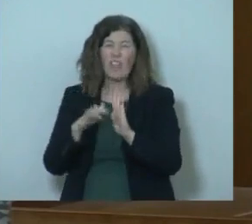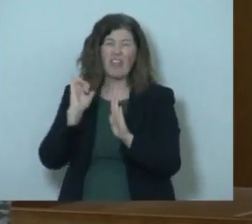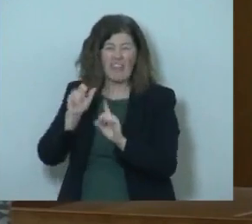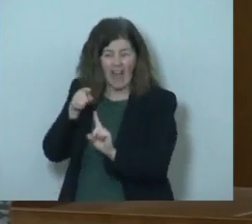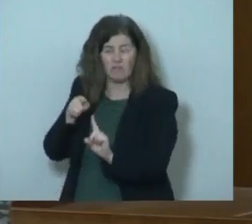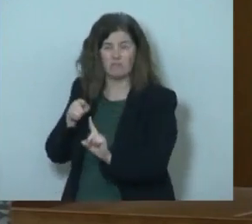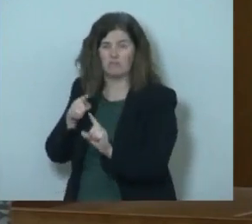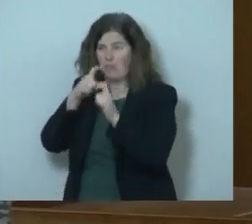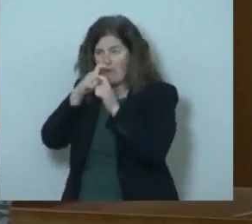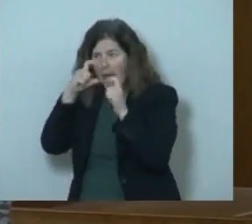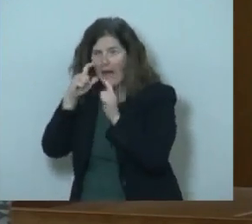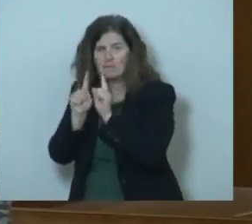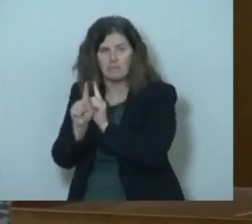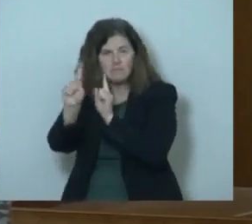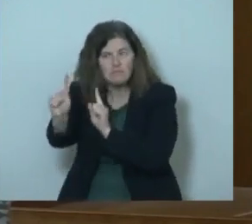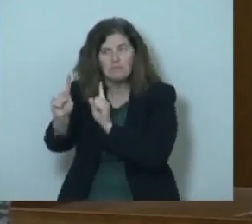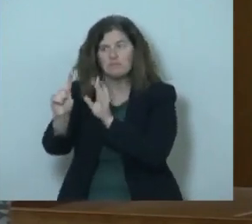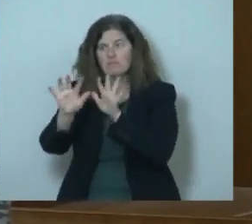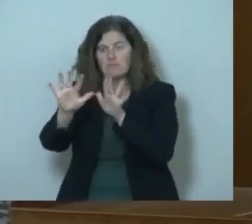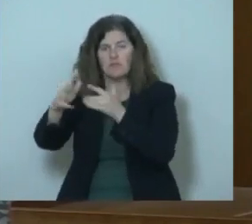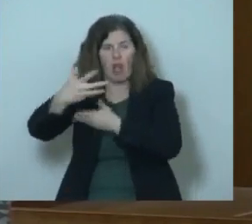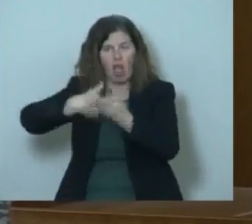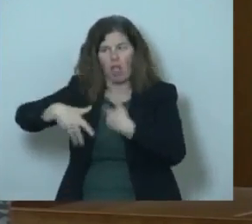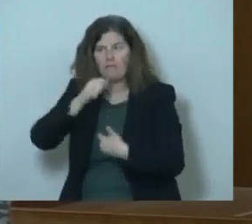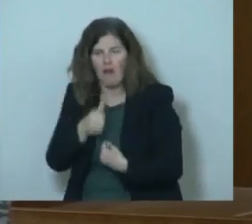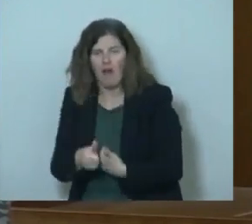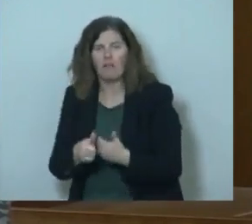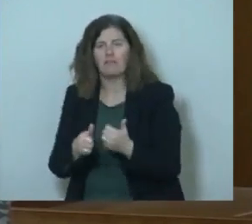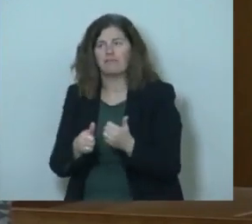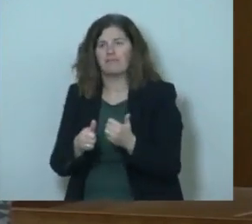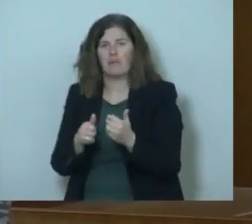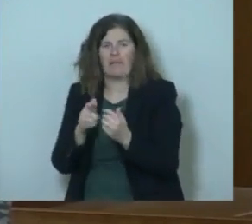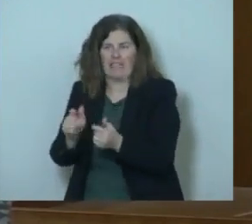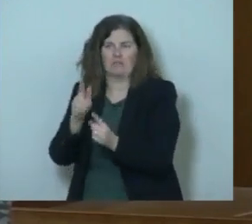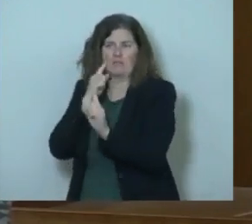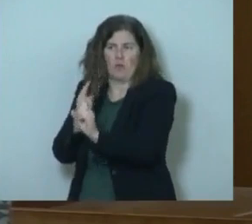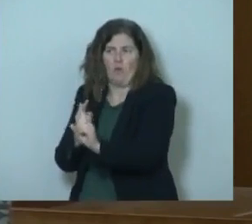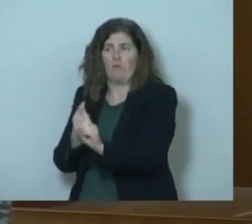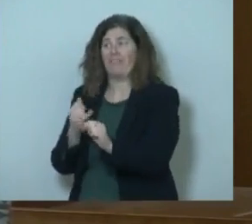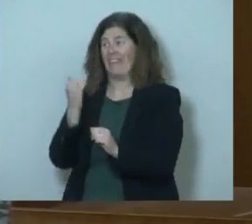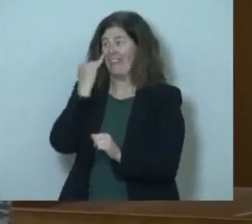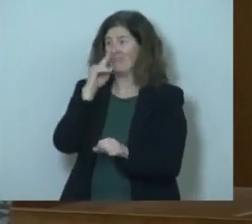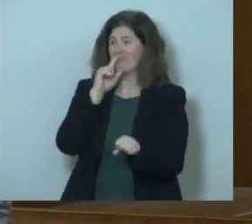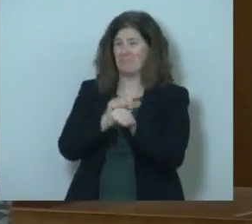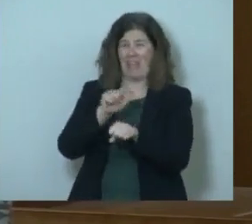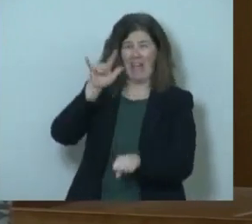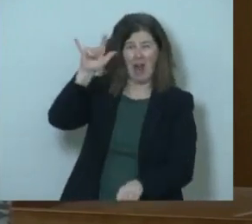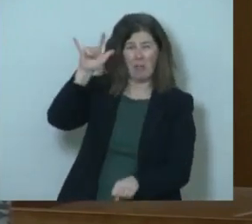AGAIN, REMEMBER THAT THE SOCIAL DISTANCING MEASURES ARE WHAT IS CONTROLLING THE VIRUS.